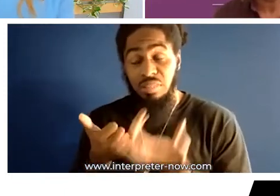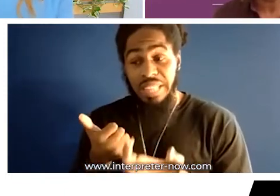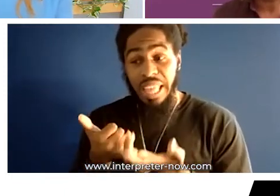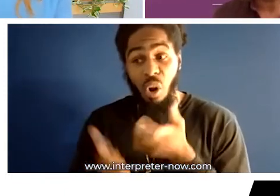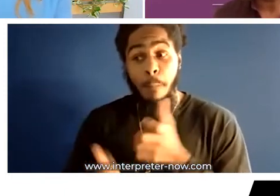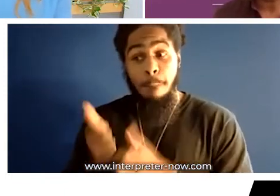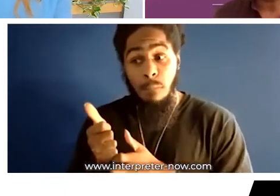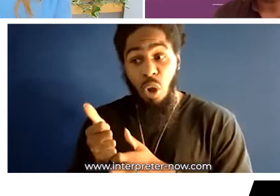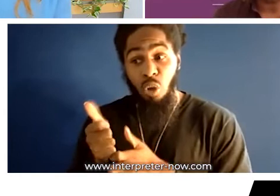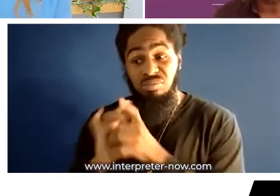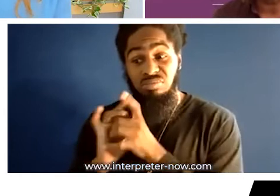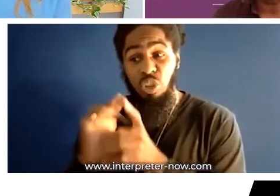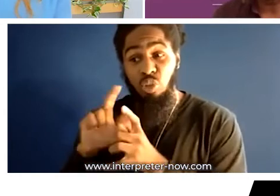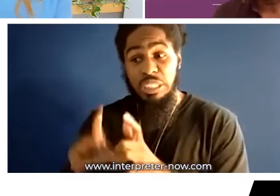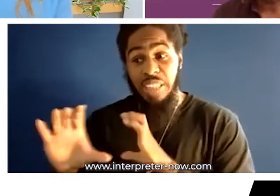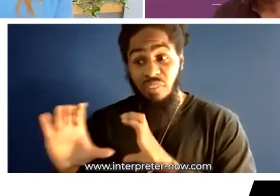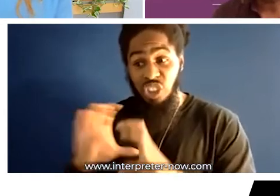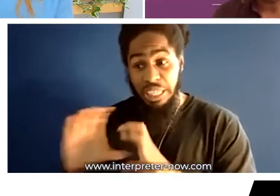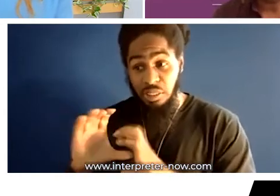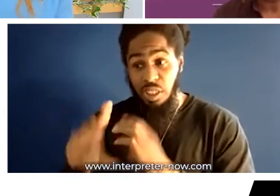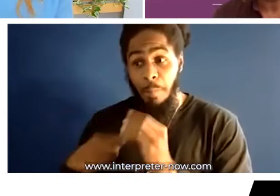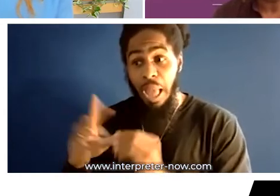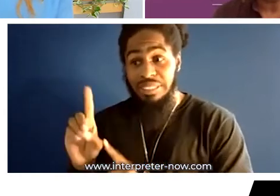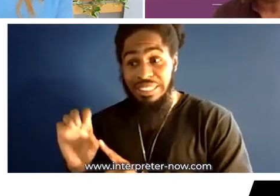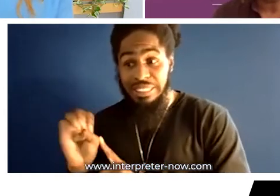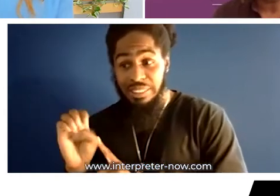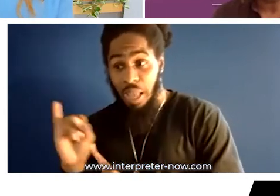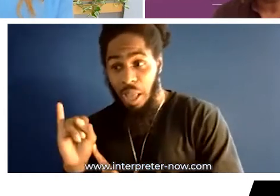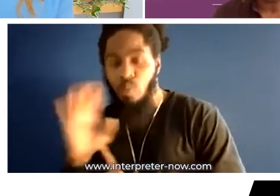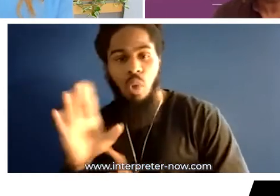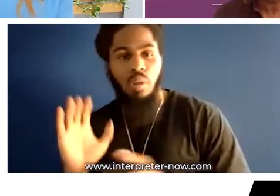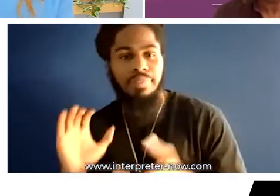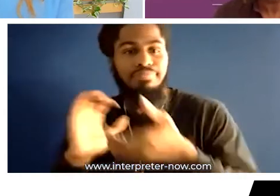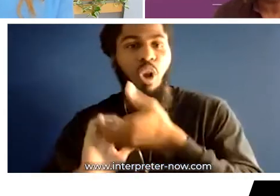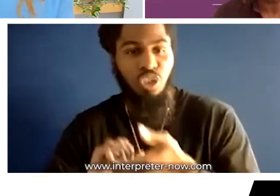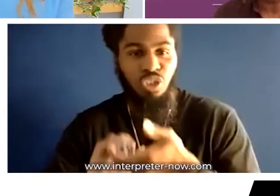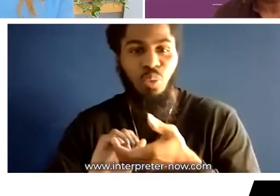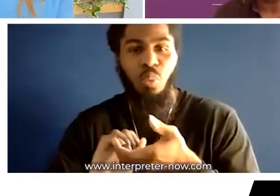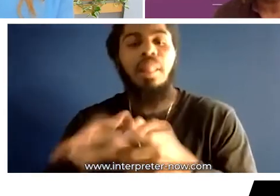to this conversation of DEI, we also will partner with other local consultant partners